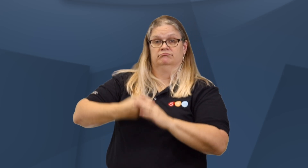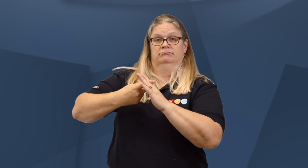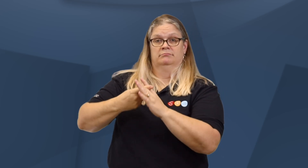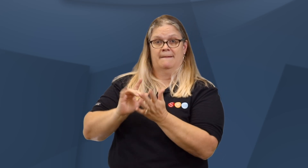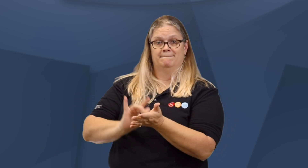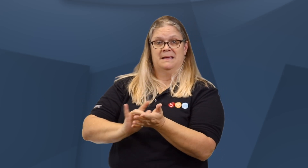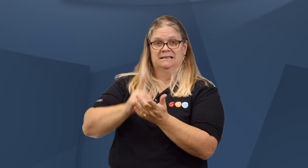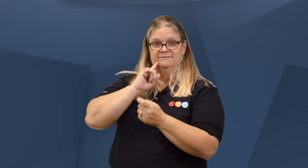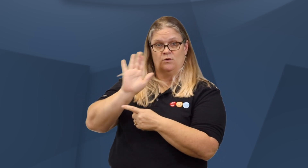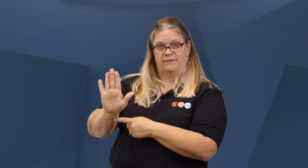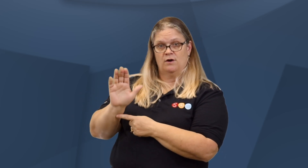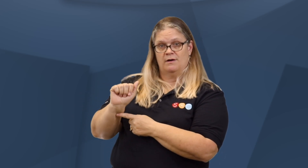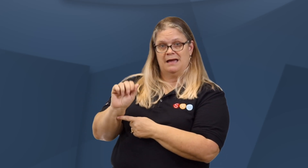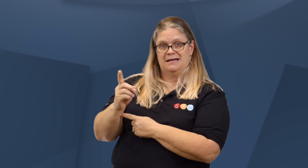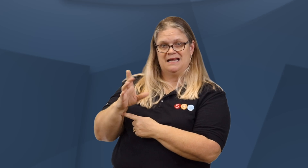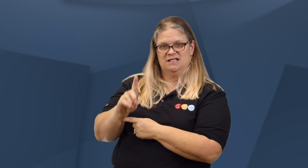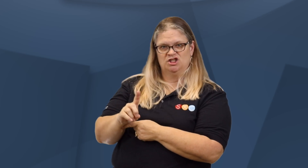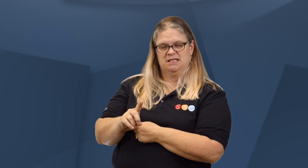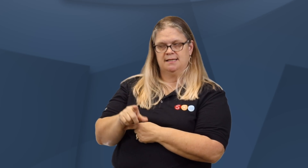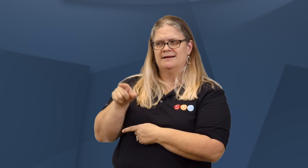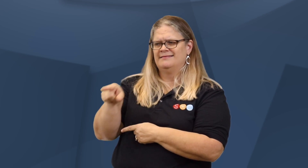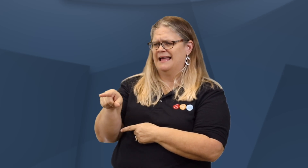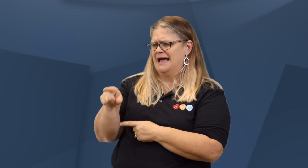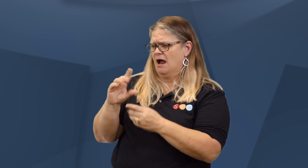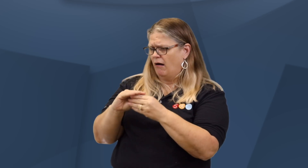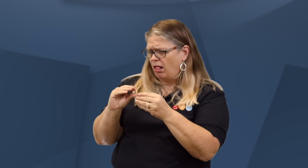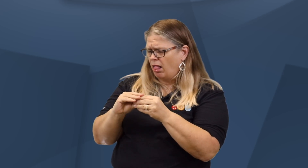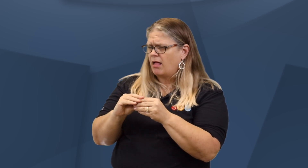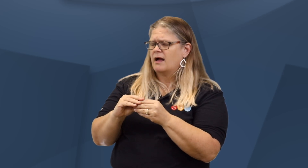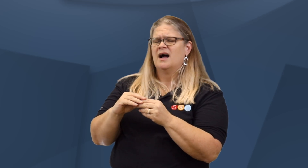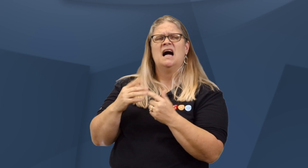that once they've begun taking medication for their ADHD,